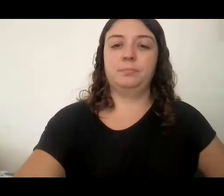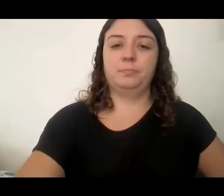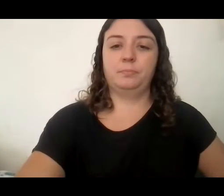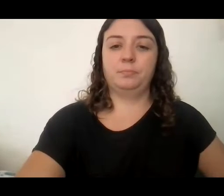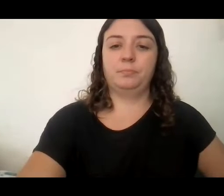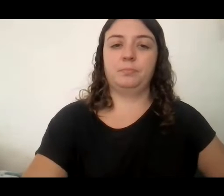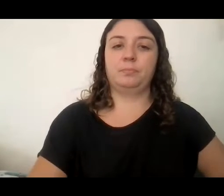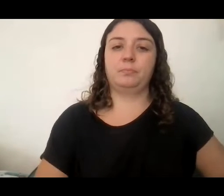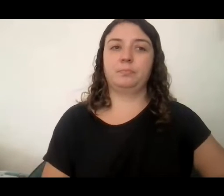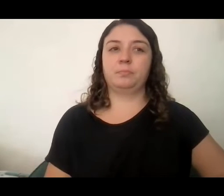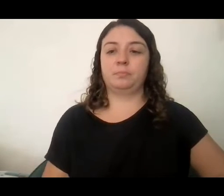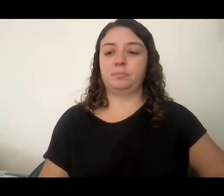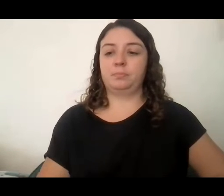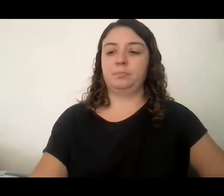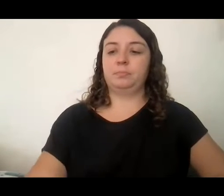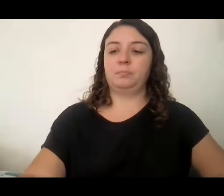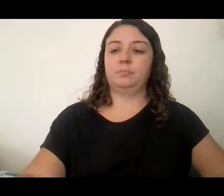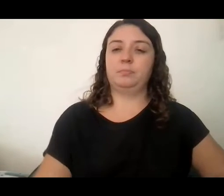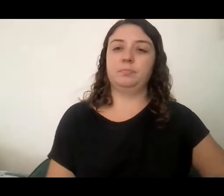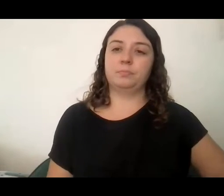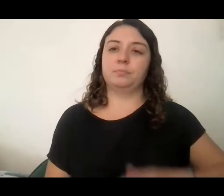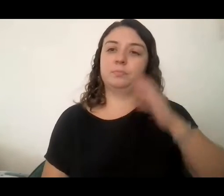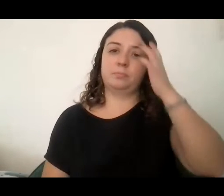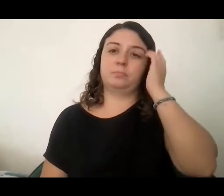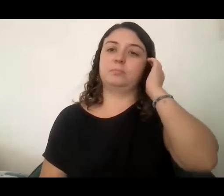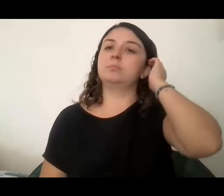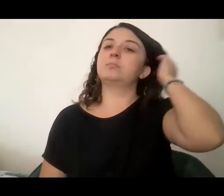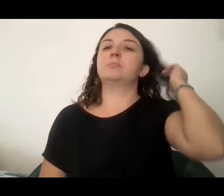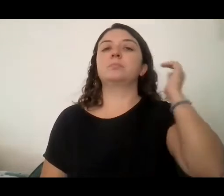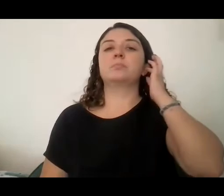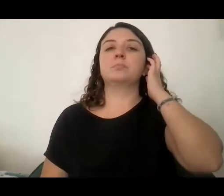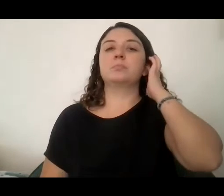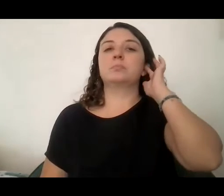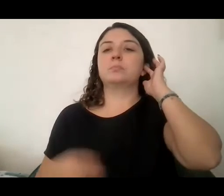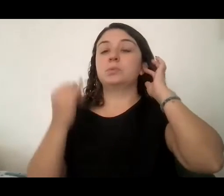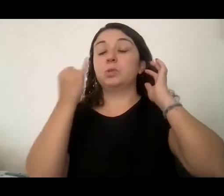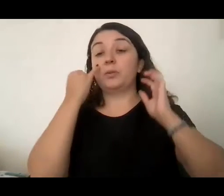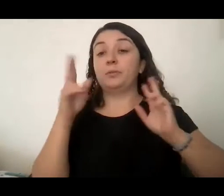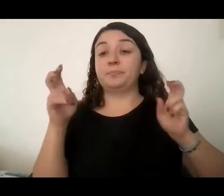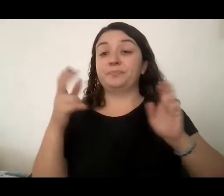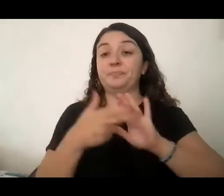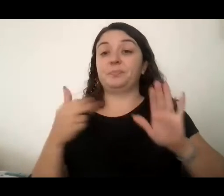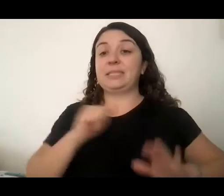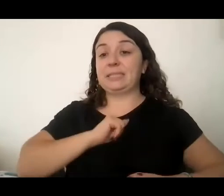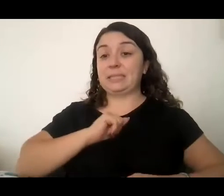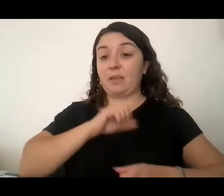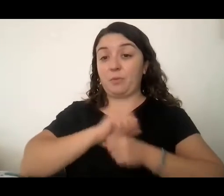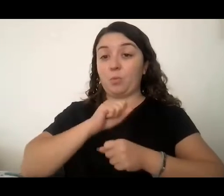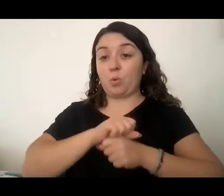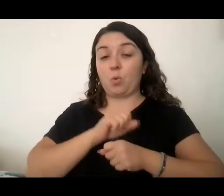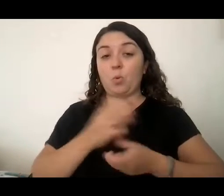of ongoing reporting activities.. when you are self employed, you would do a business tax return,